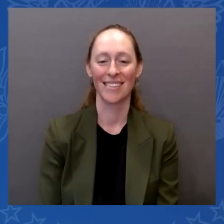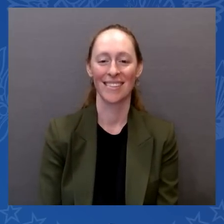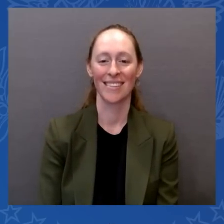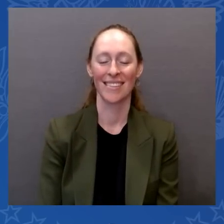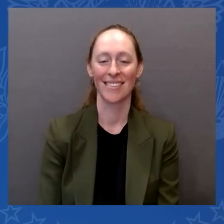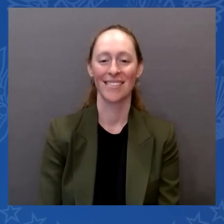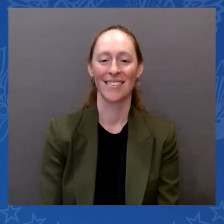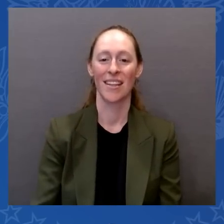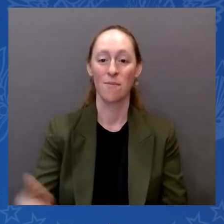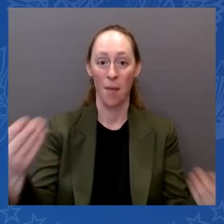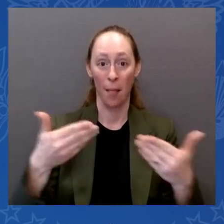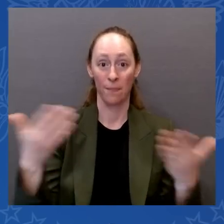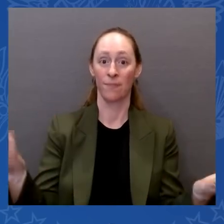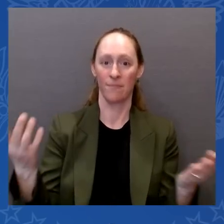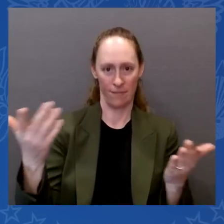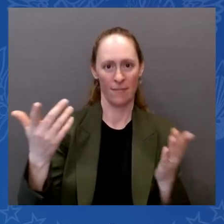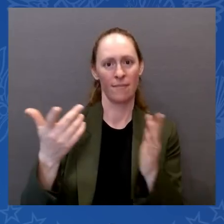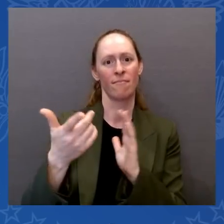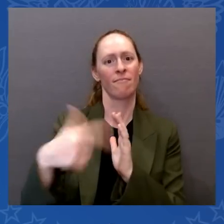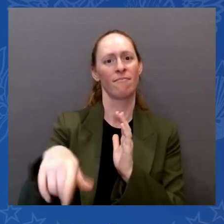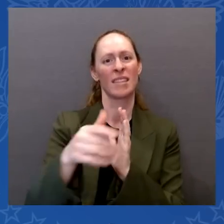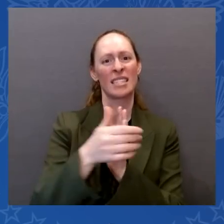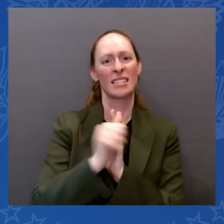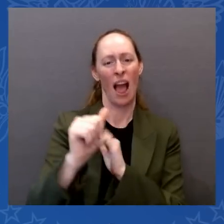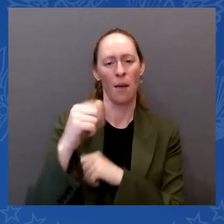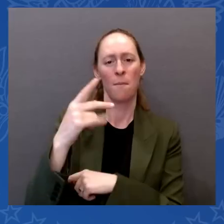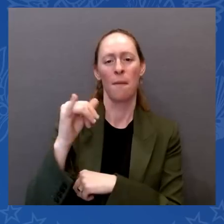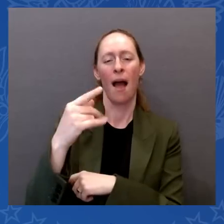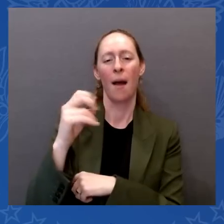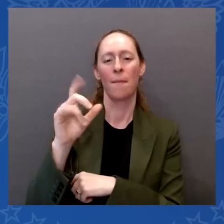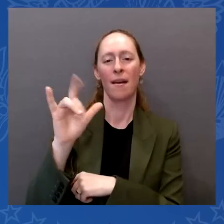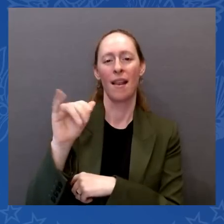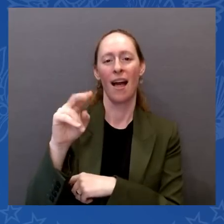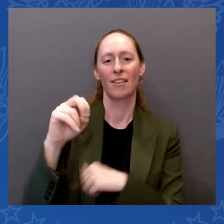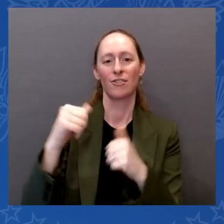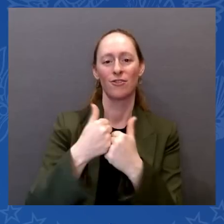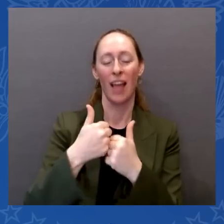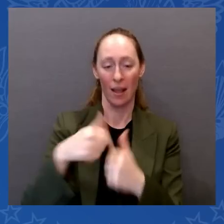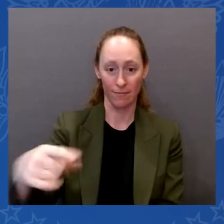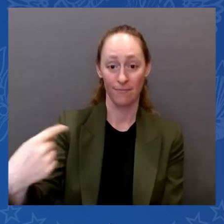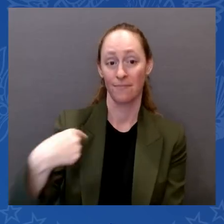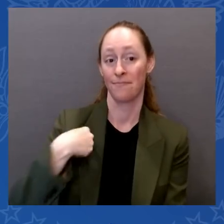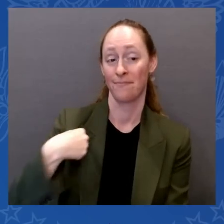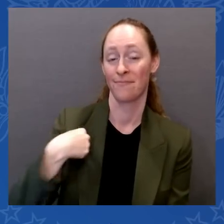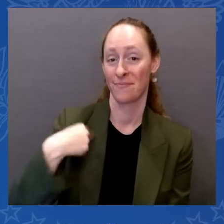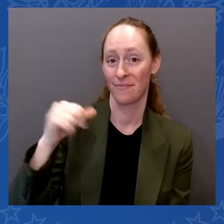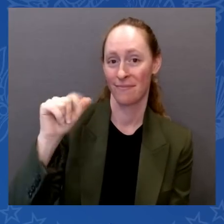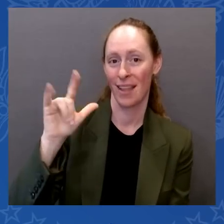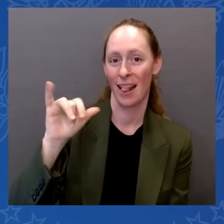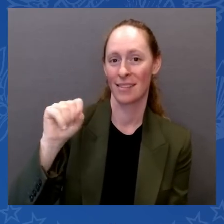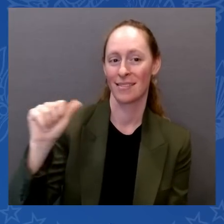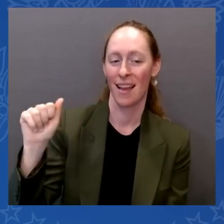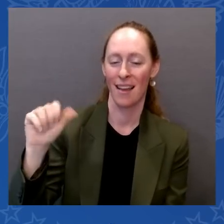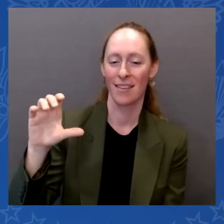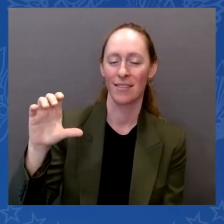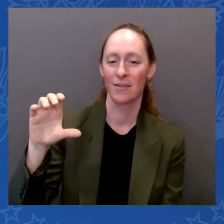My name is Alyssa Cruz, and I'm a member of the International Brotherhood of Electrical Workers. Local 134, in Chicago, Illinois.